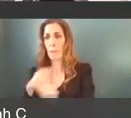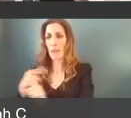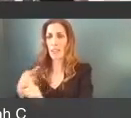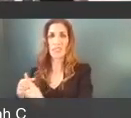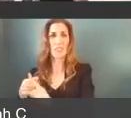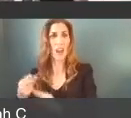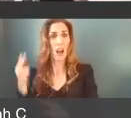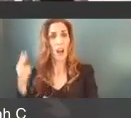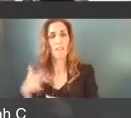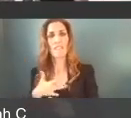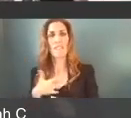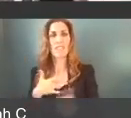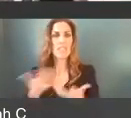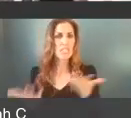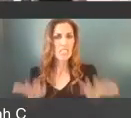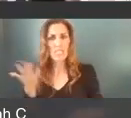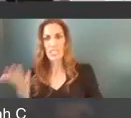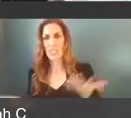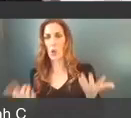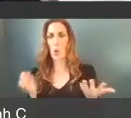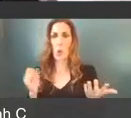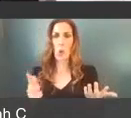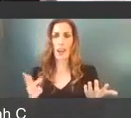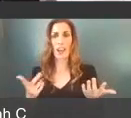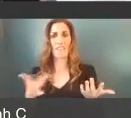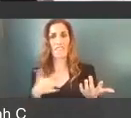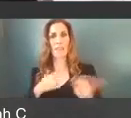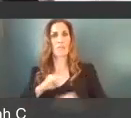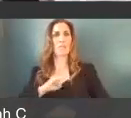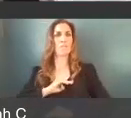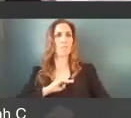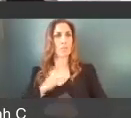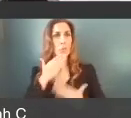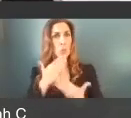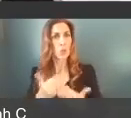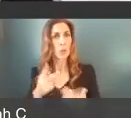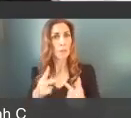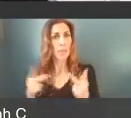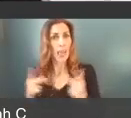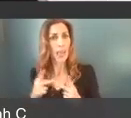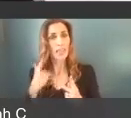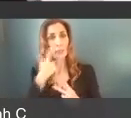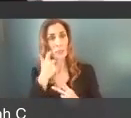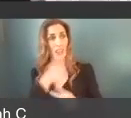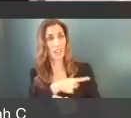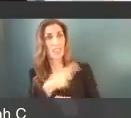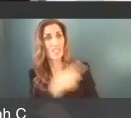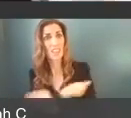start to think "okay, we're at a good point right now because of growing vaccinations"? Is there like